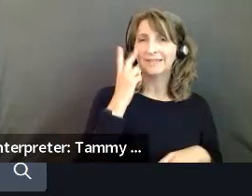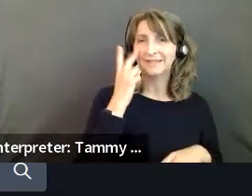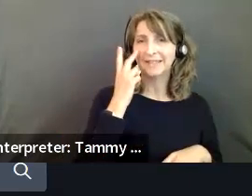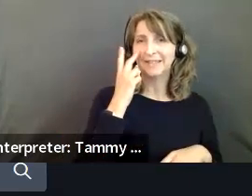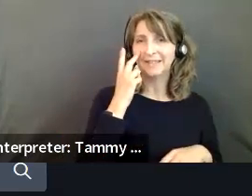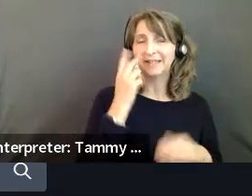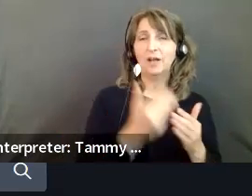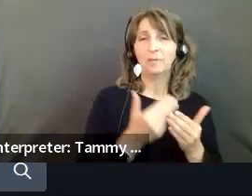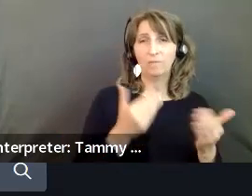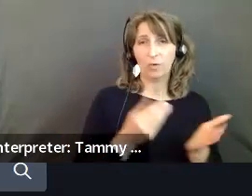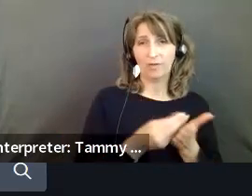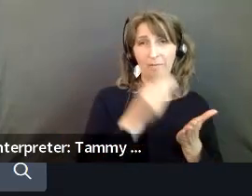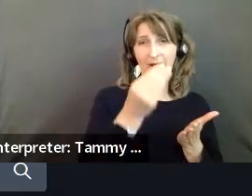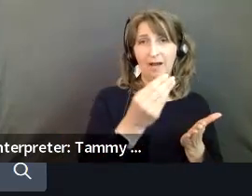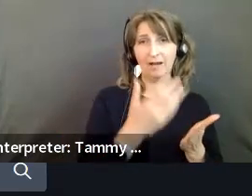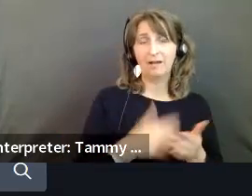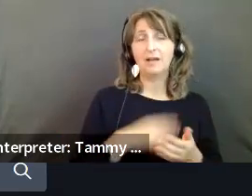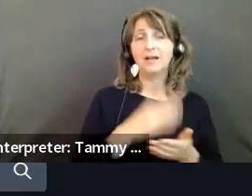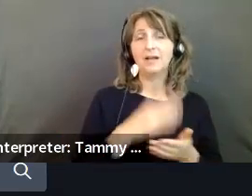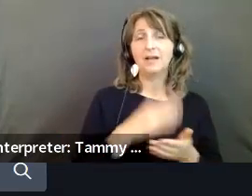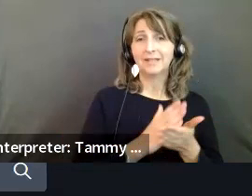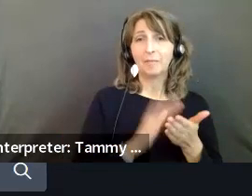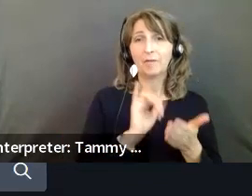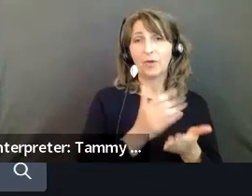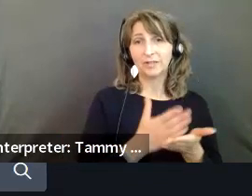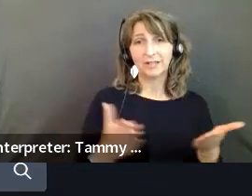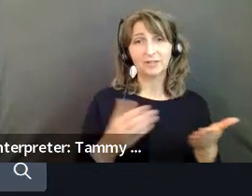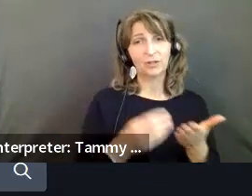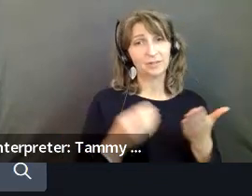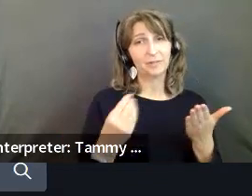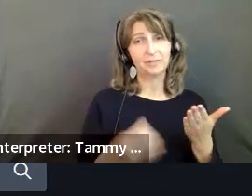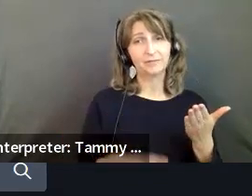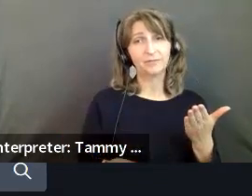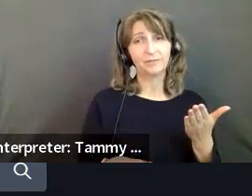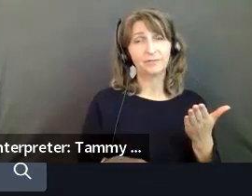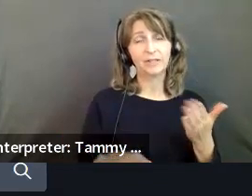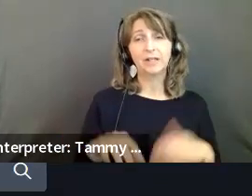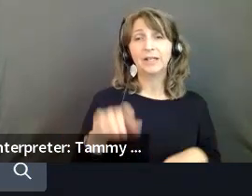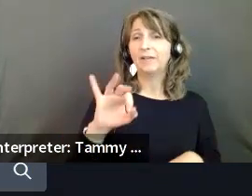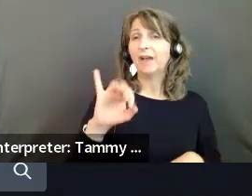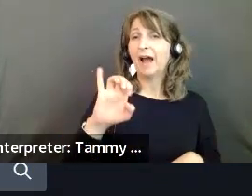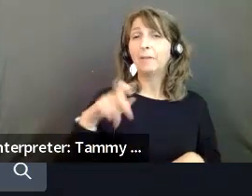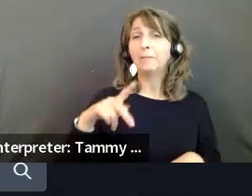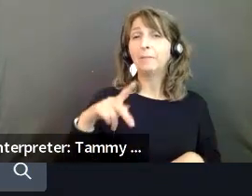Some of these devices are a little expensive. And if, IT teams are unsure.